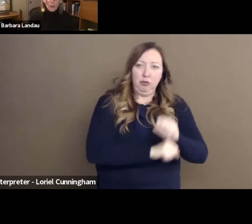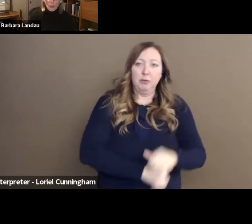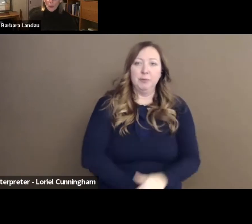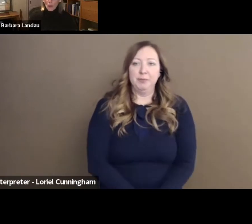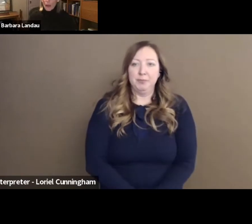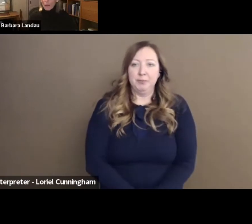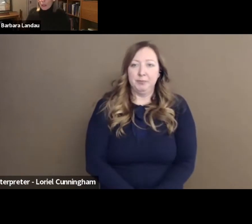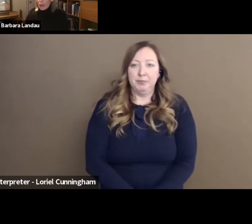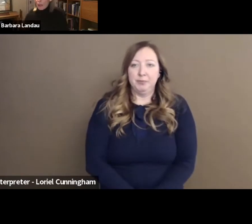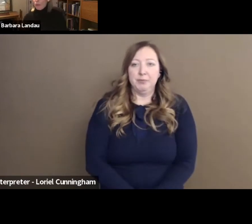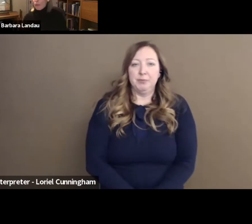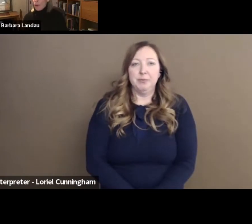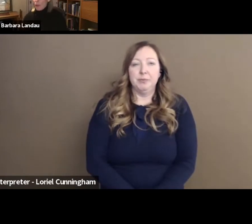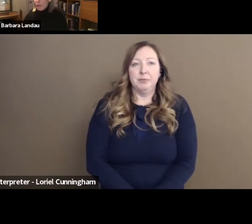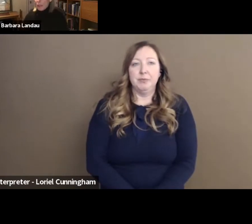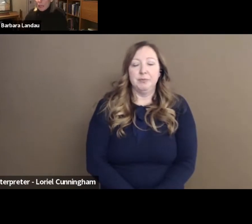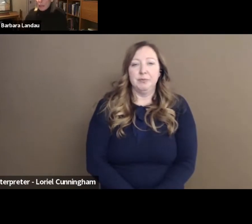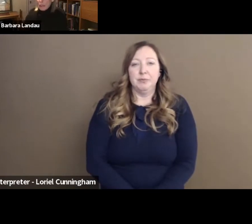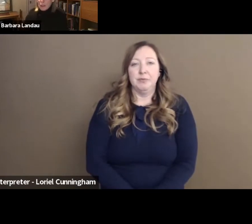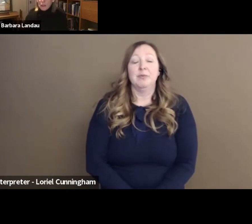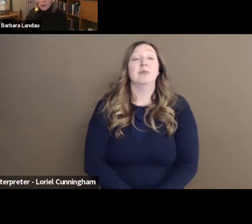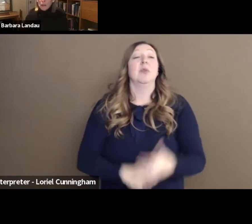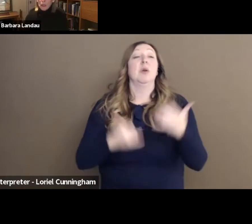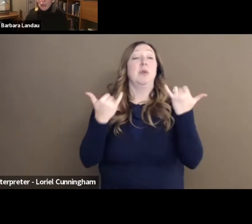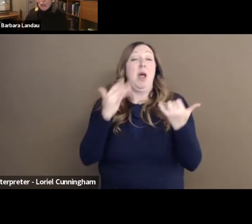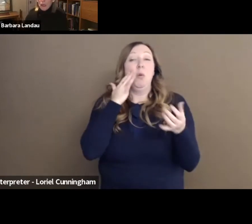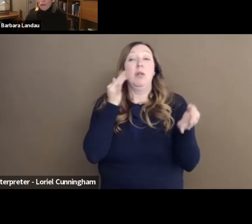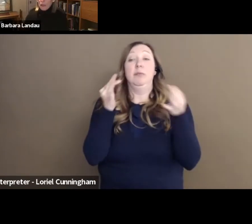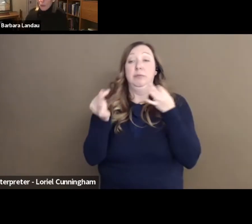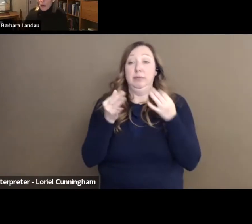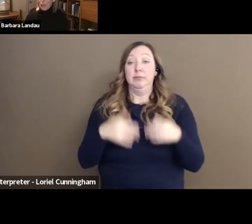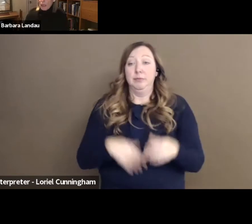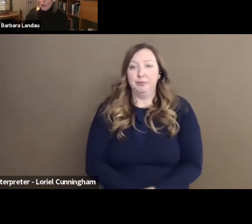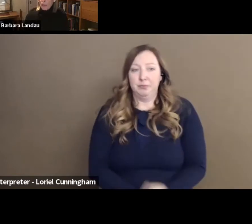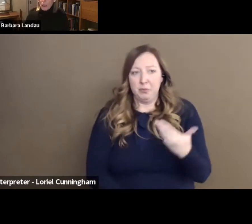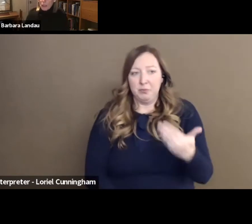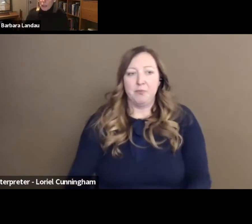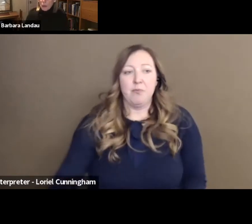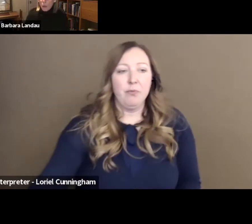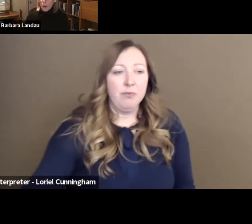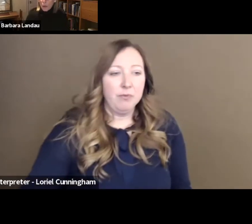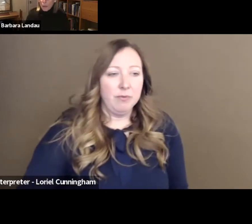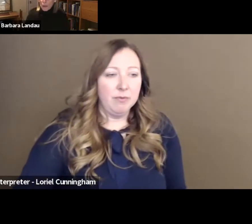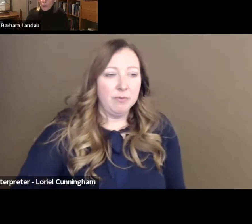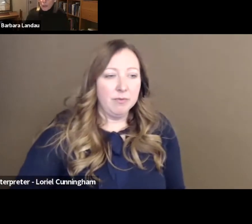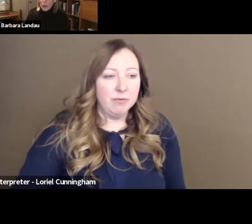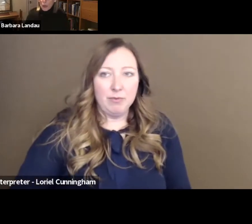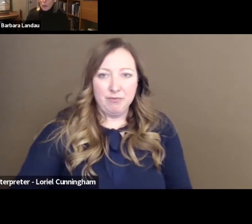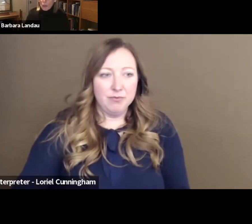so i'm going to talk about four different cases of experiments and i'm actually going to